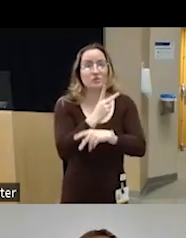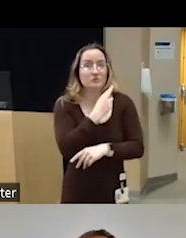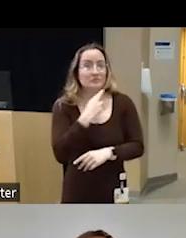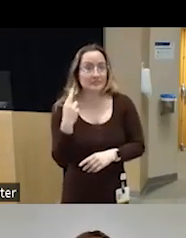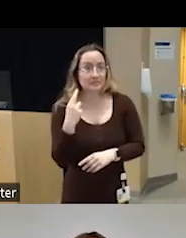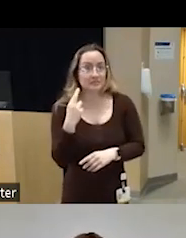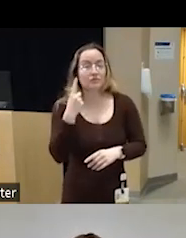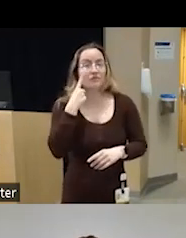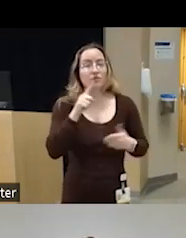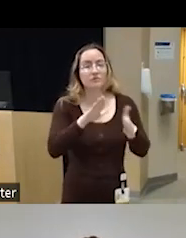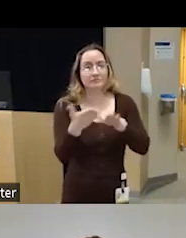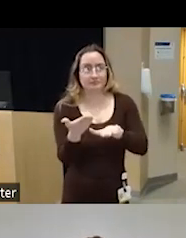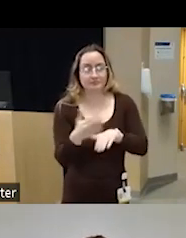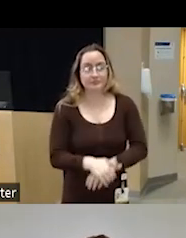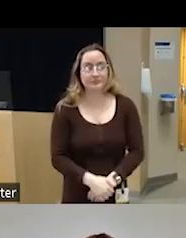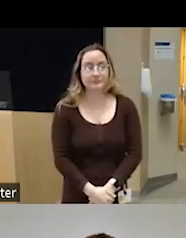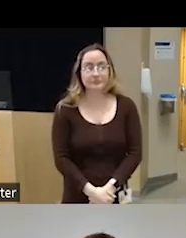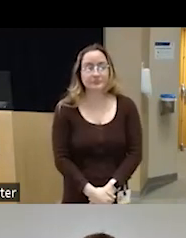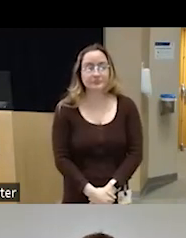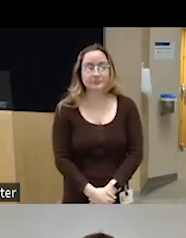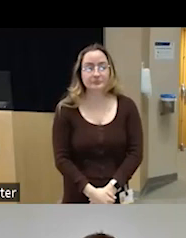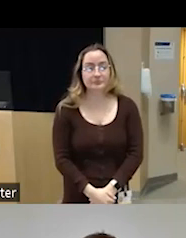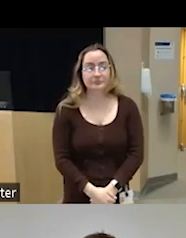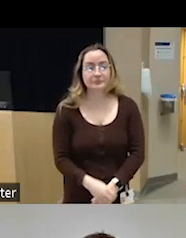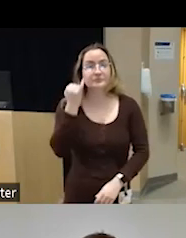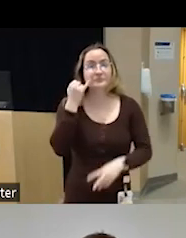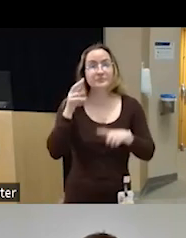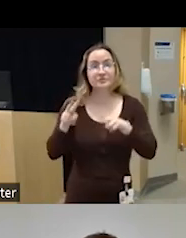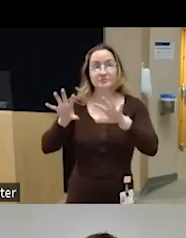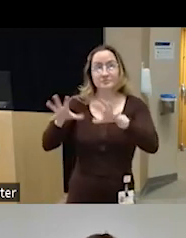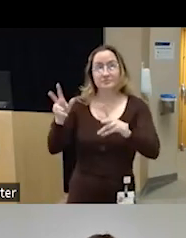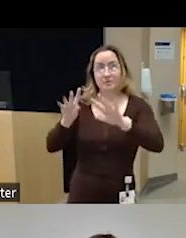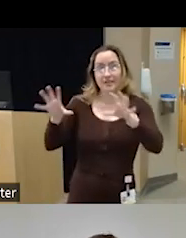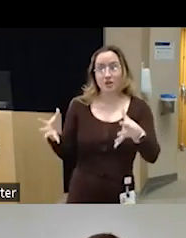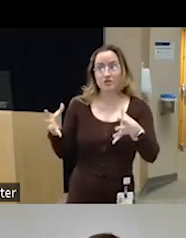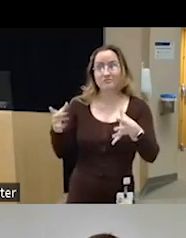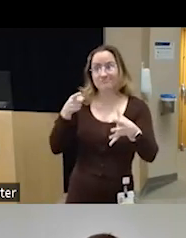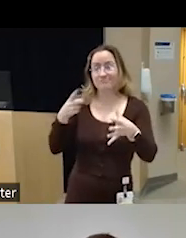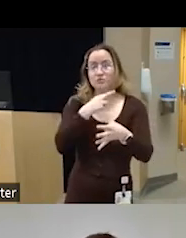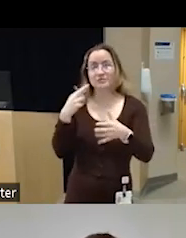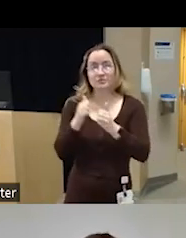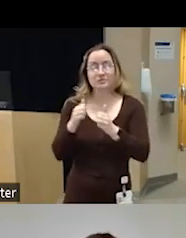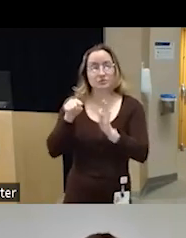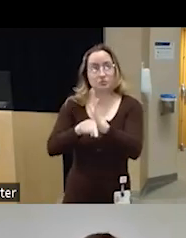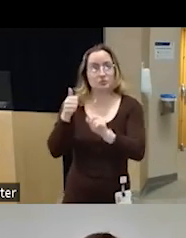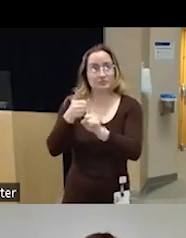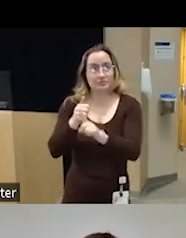Relative to the general population. This goes up to tenfold for suicide. In patients with first episode and early